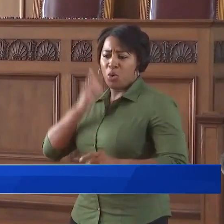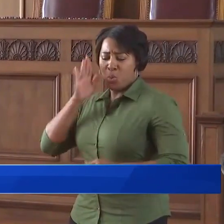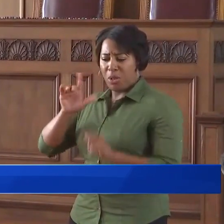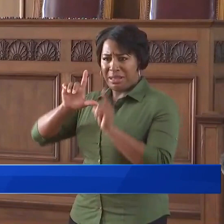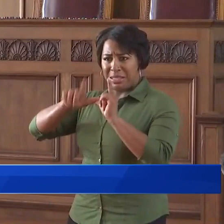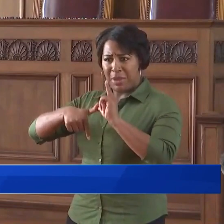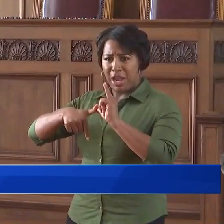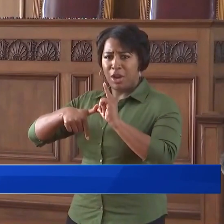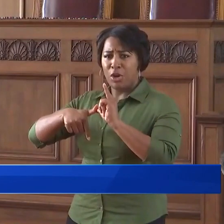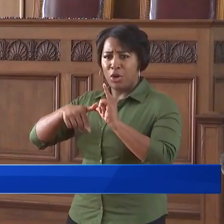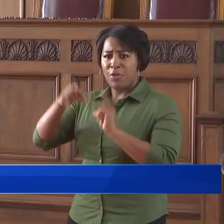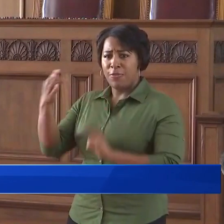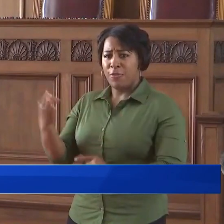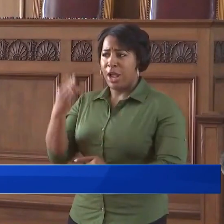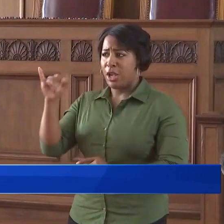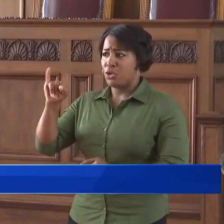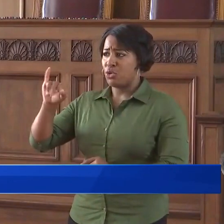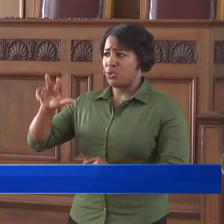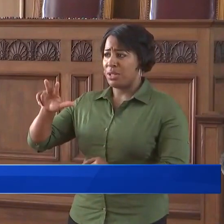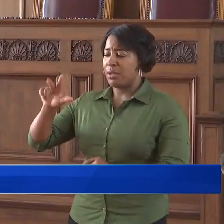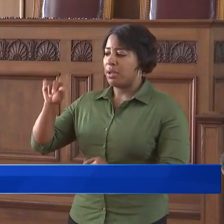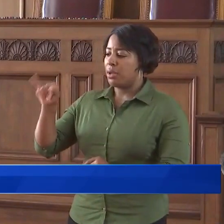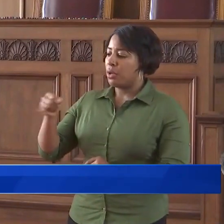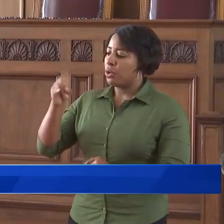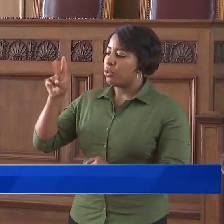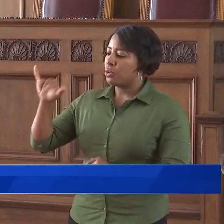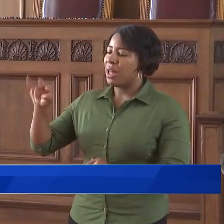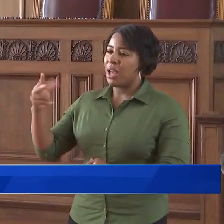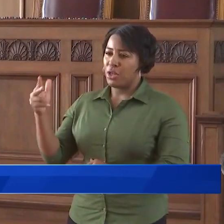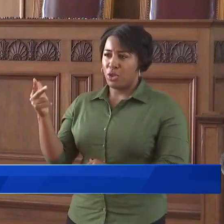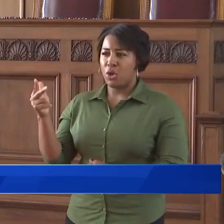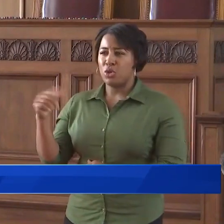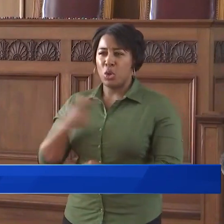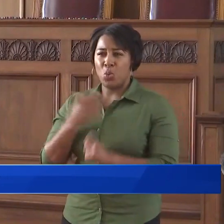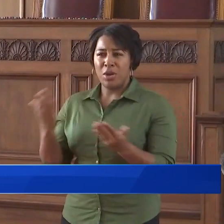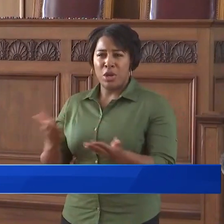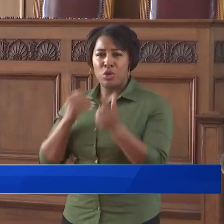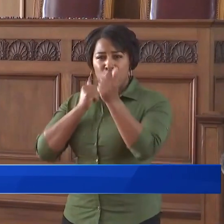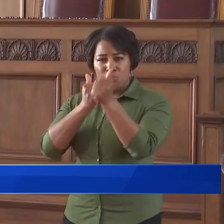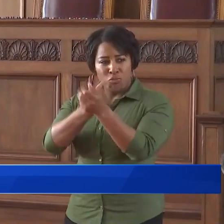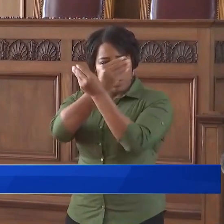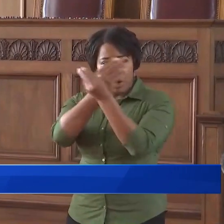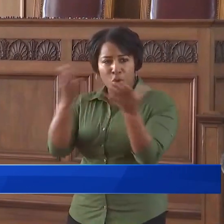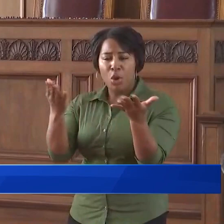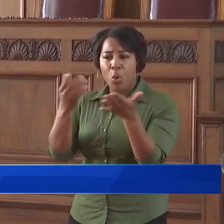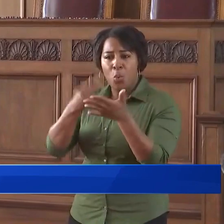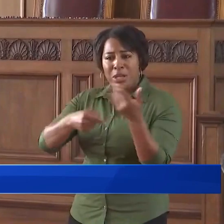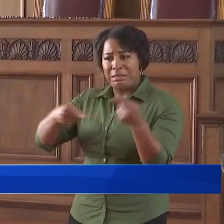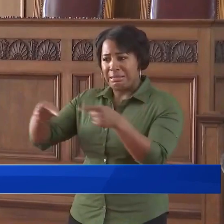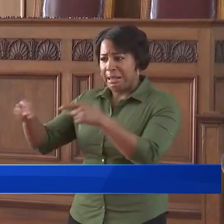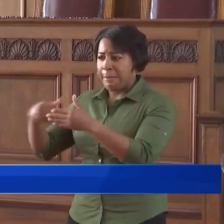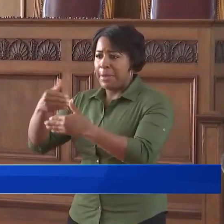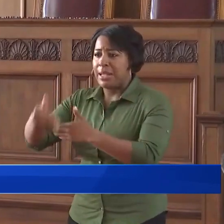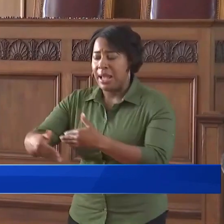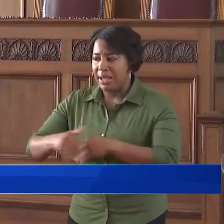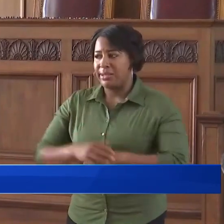ççççfillerÑÑÑAS YOU KNOW, THE SAFER AT HOME ORDER PROHIBITED ALL NON-WORK RELATED